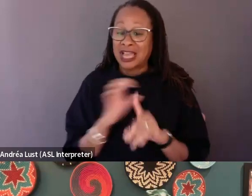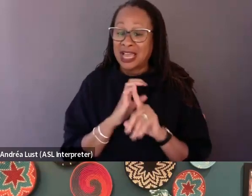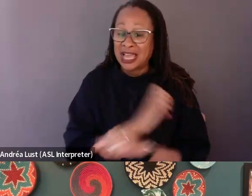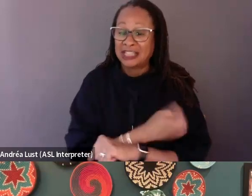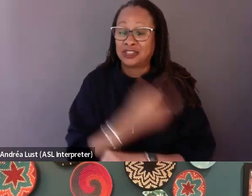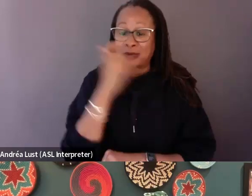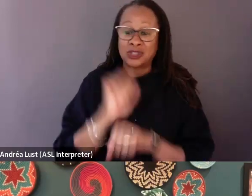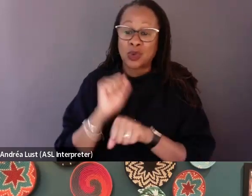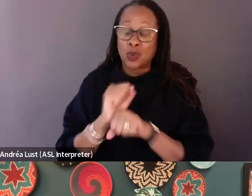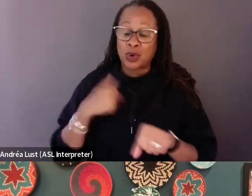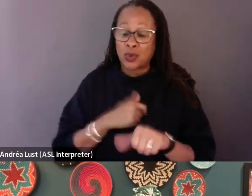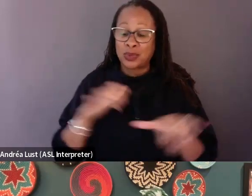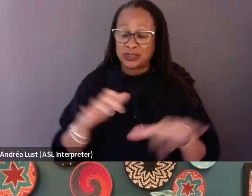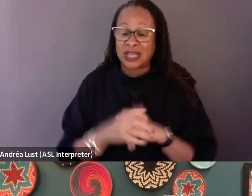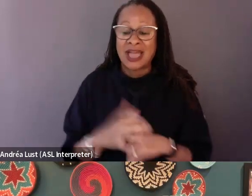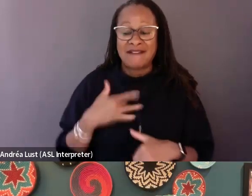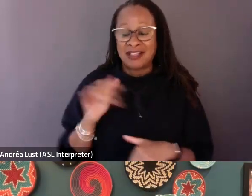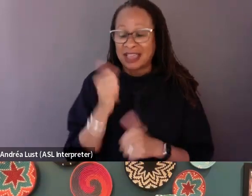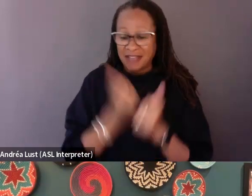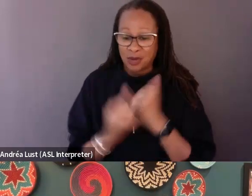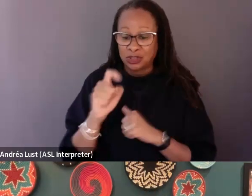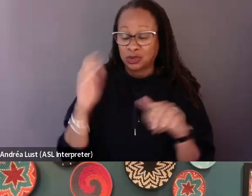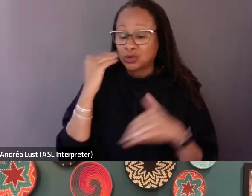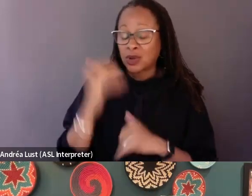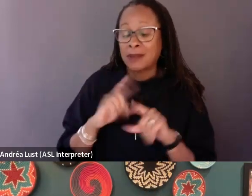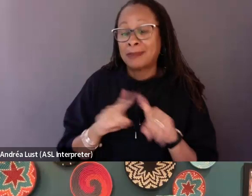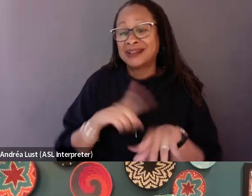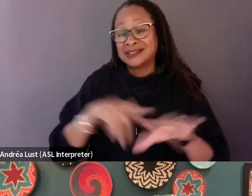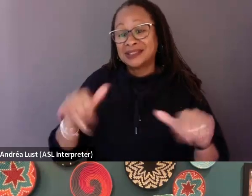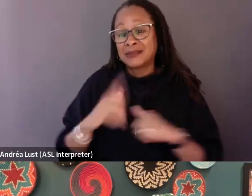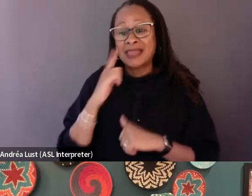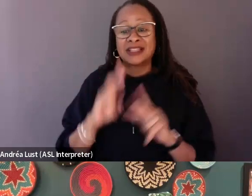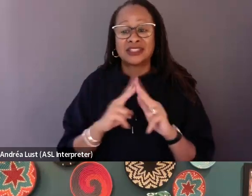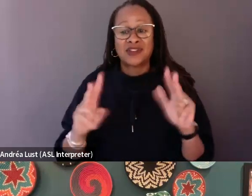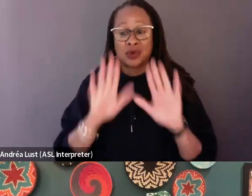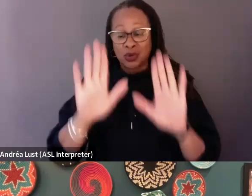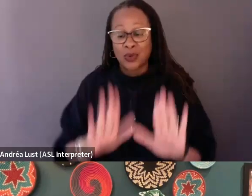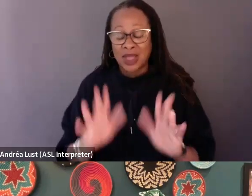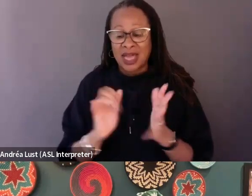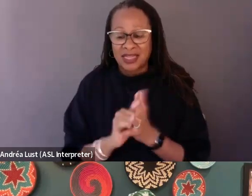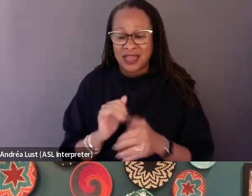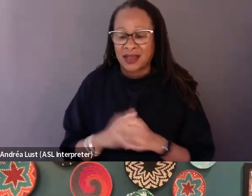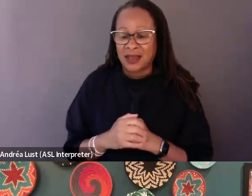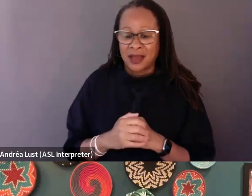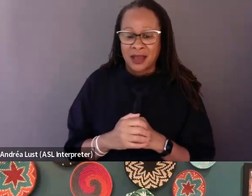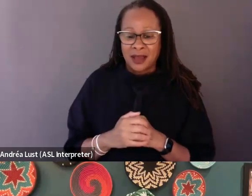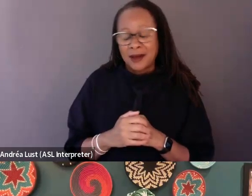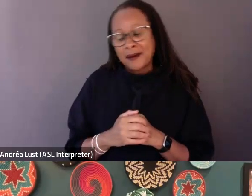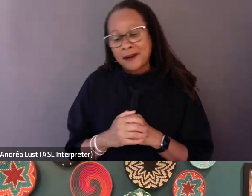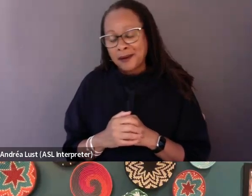That's a preface that I feel like everybody should know. But at the same time, I think it's really great that suddenly there's this new interest